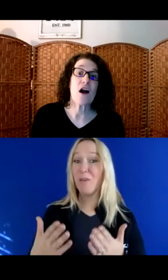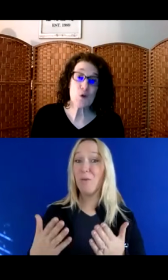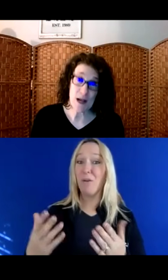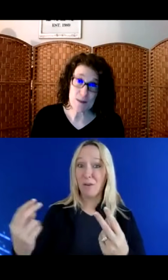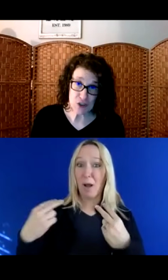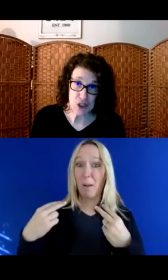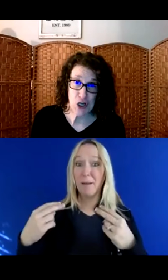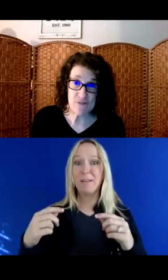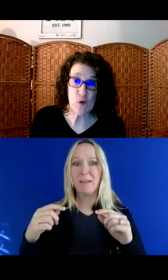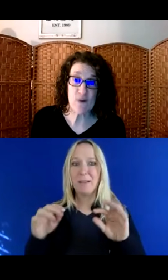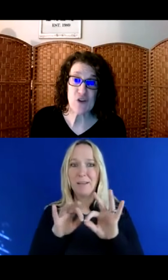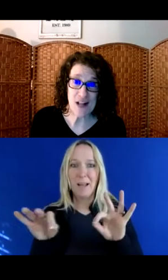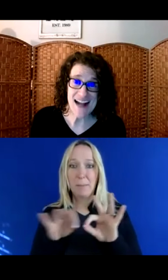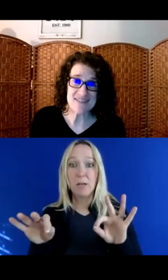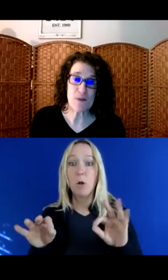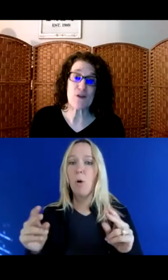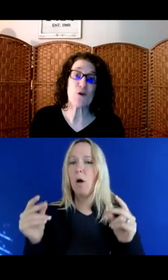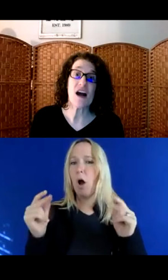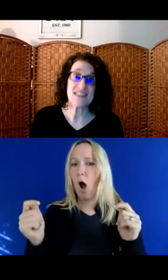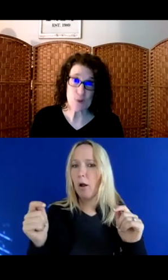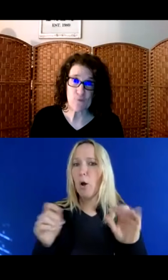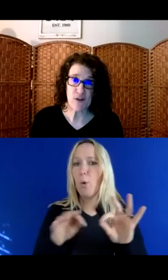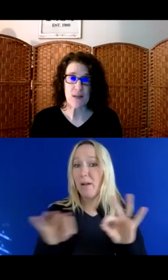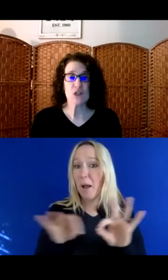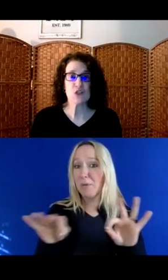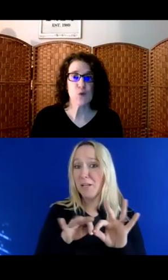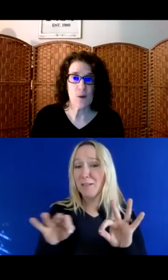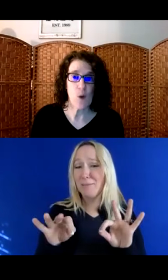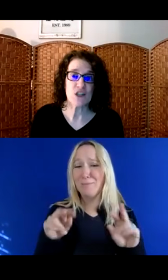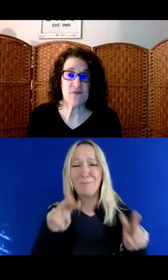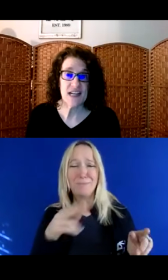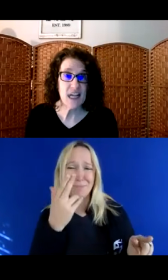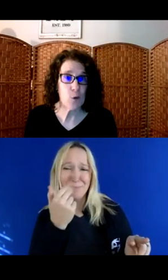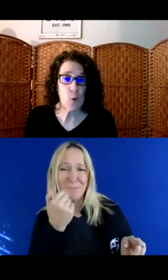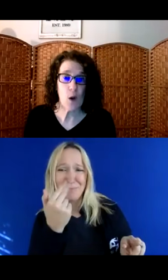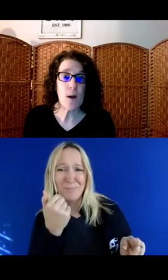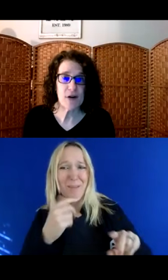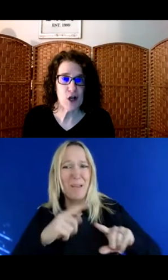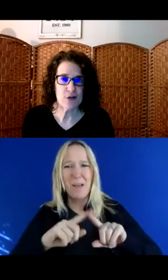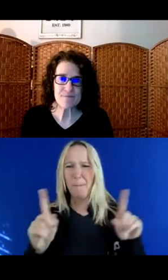Autocraptions are good for a few laughs, but they're not so funny when you're trying to watch a video or a webinar.